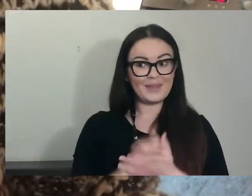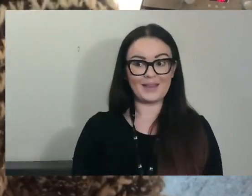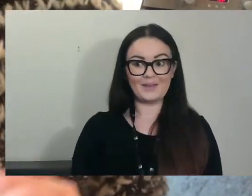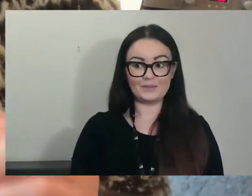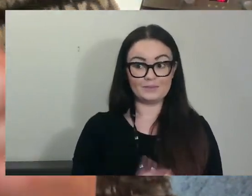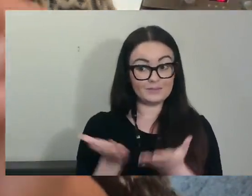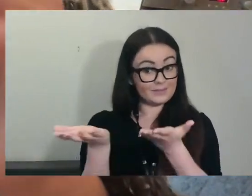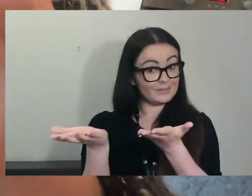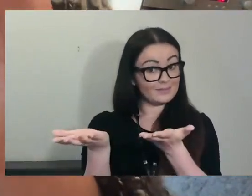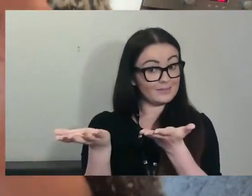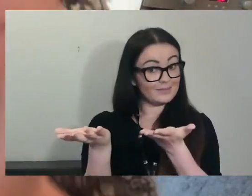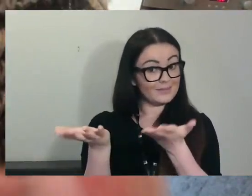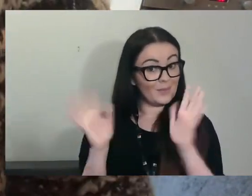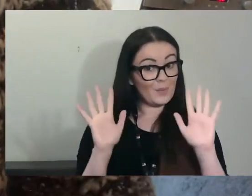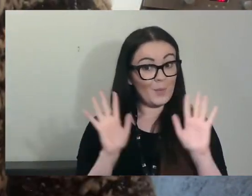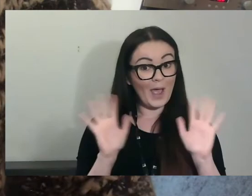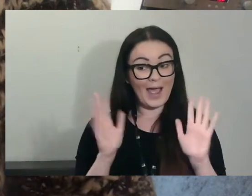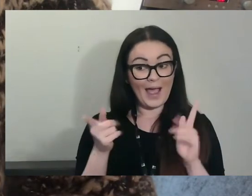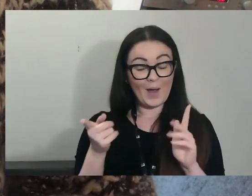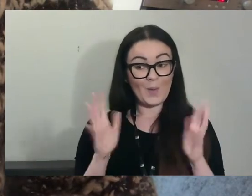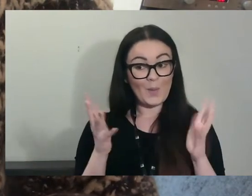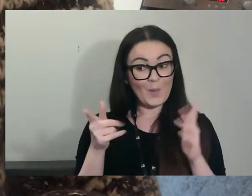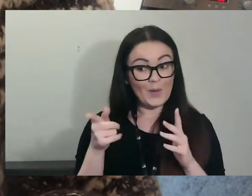There we go. Da–dadaa